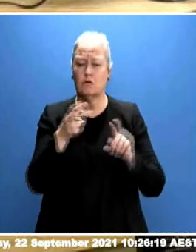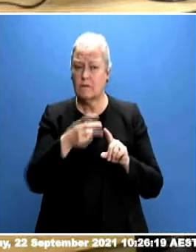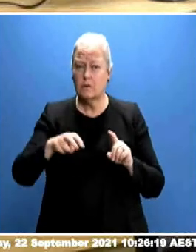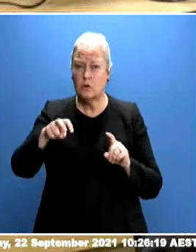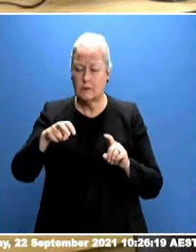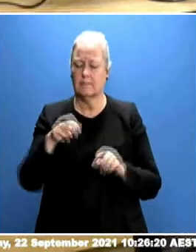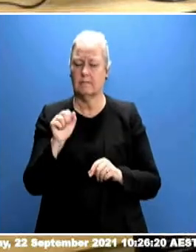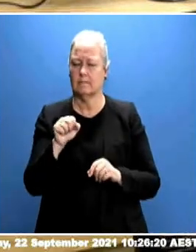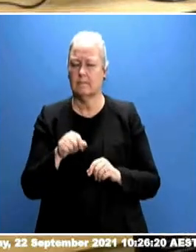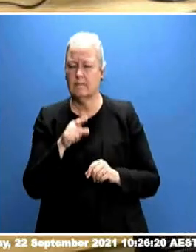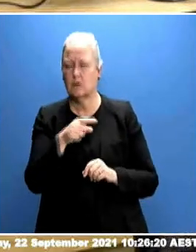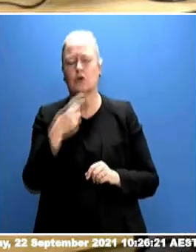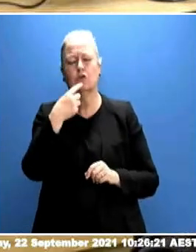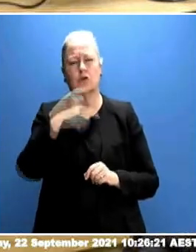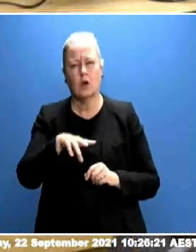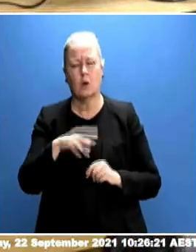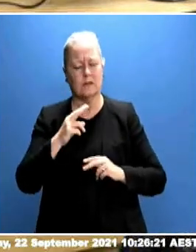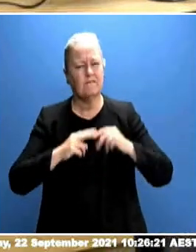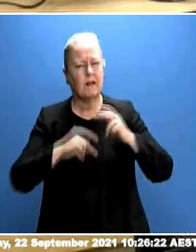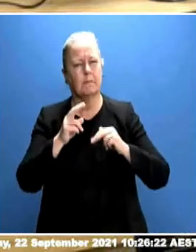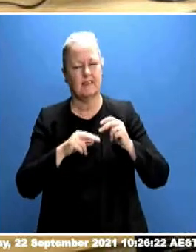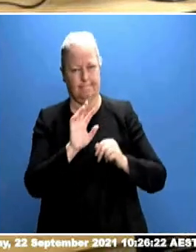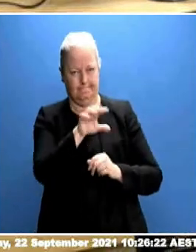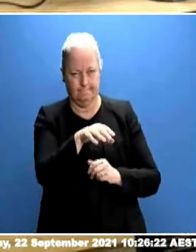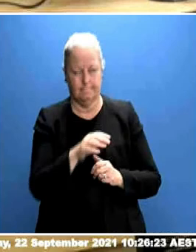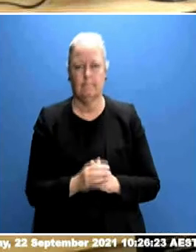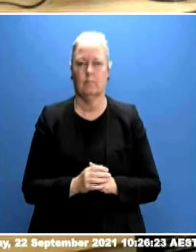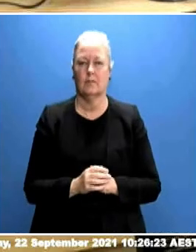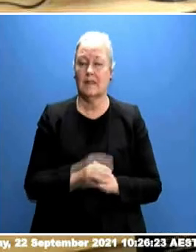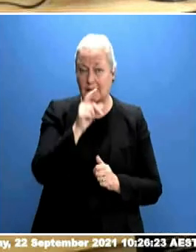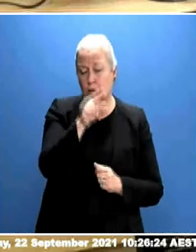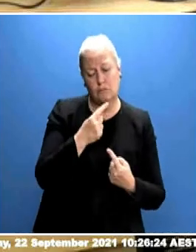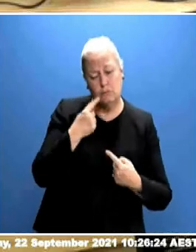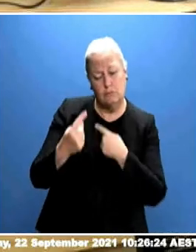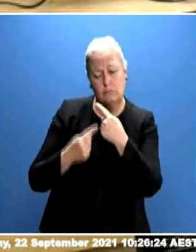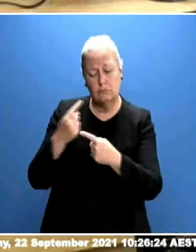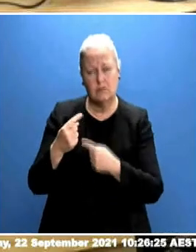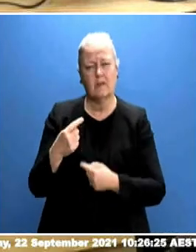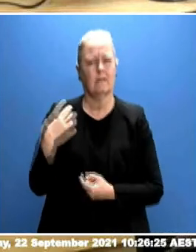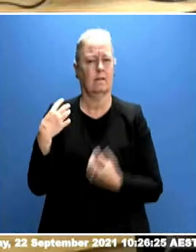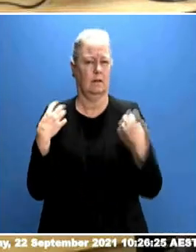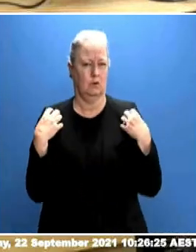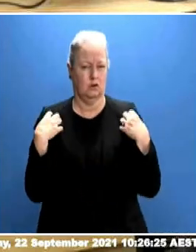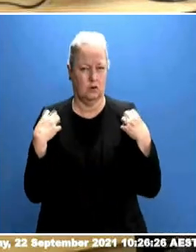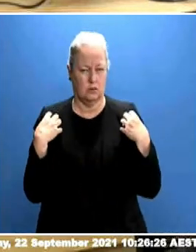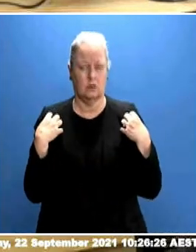Yes, for the child development team. Could you tell the Commissioners about your road